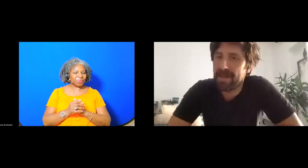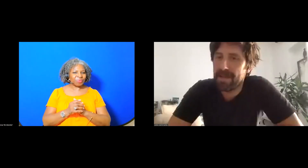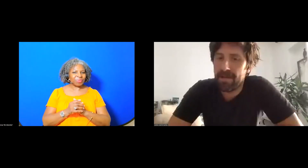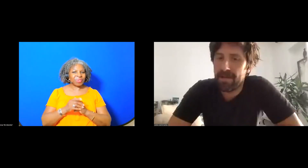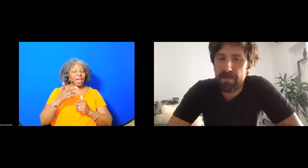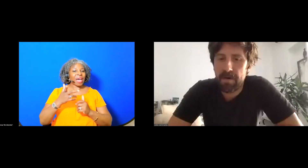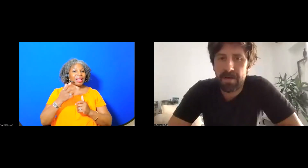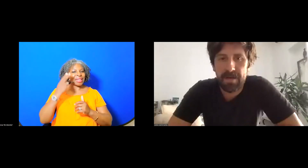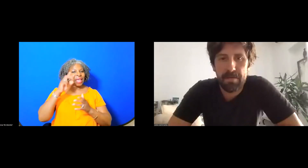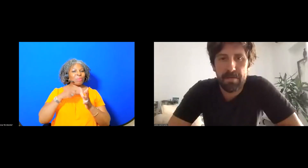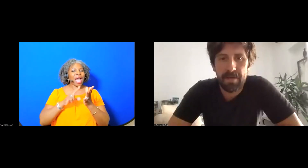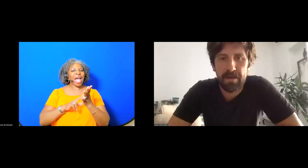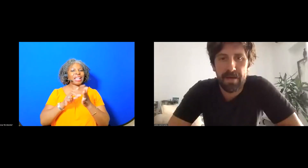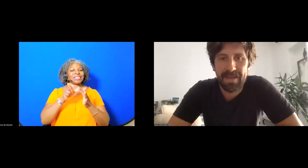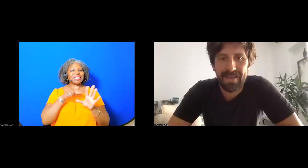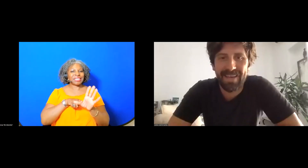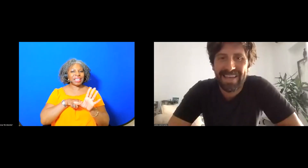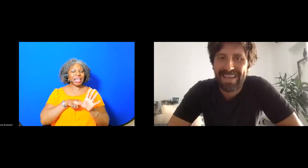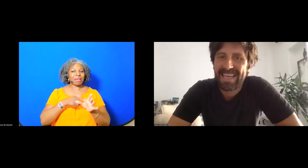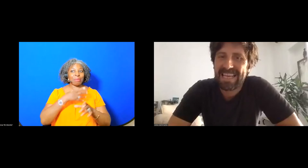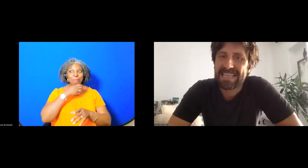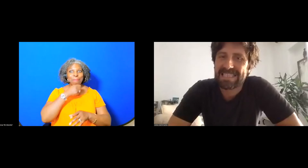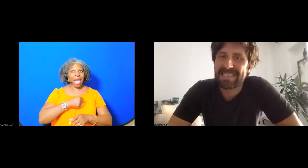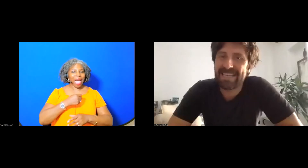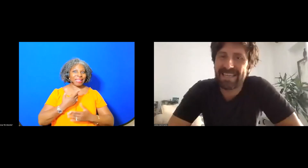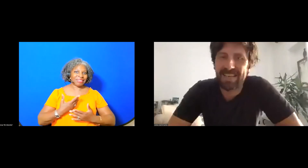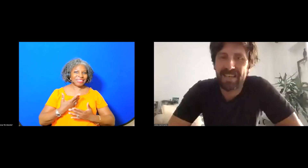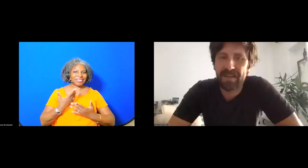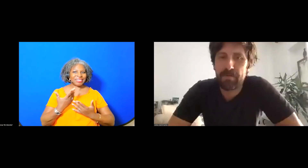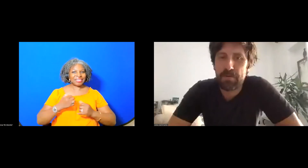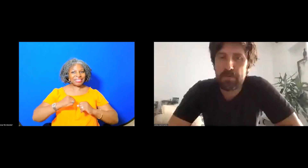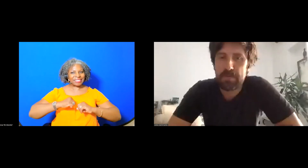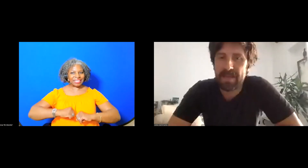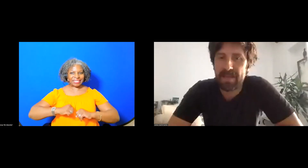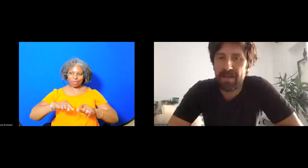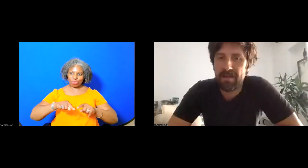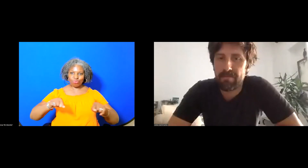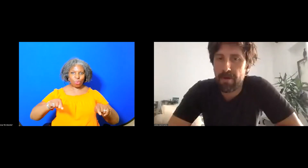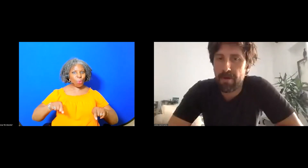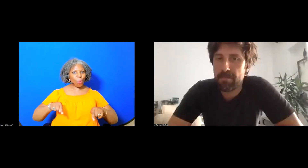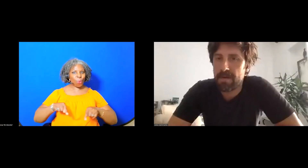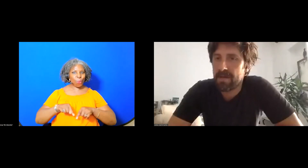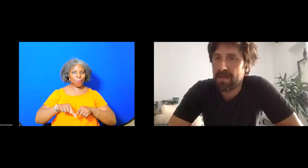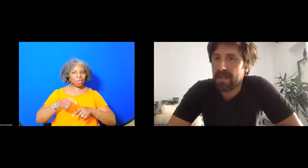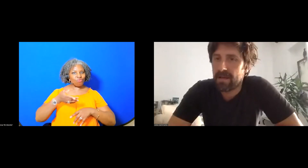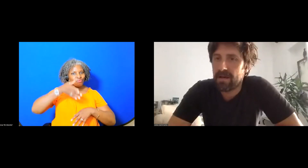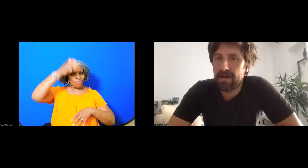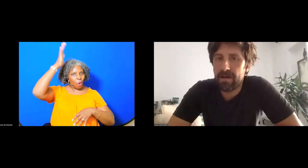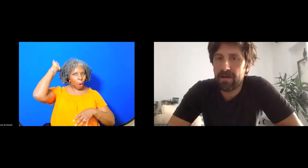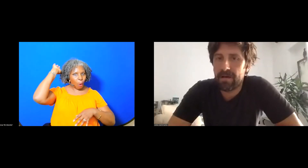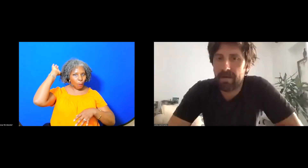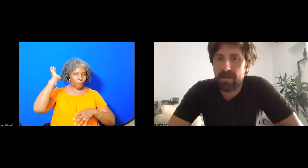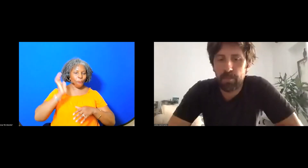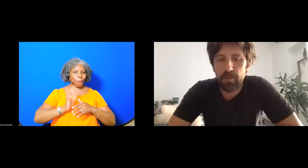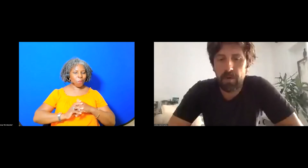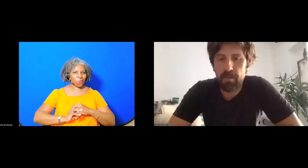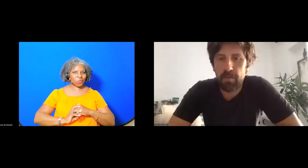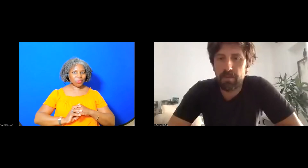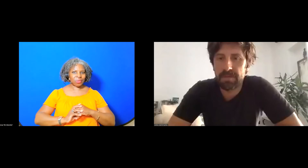I'm a guy sitting in a room in Rome with white walls,